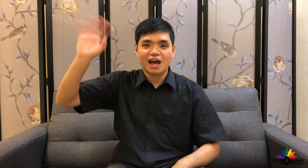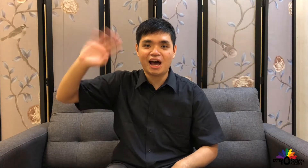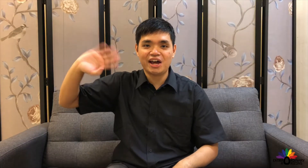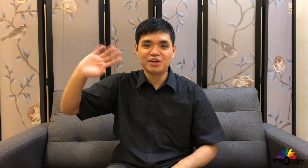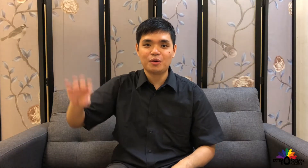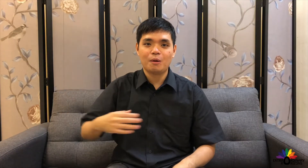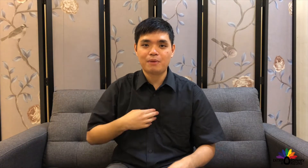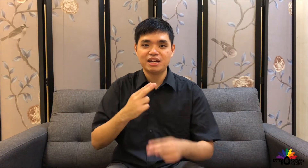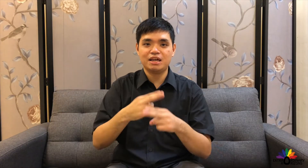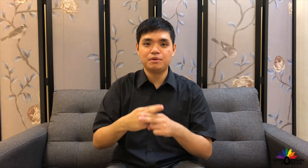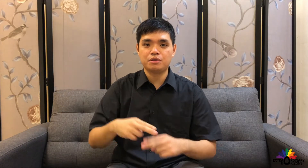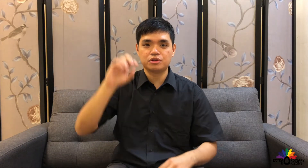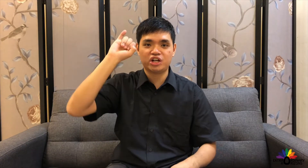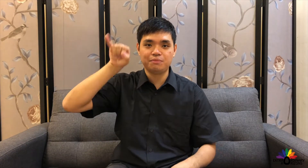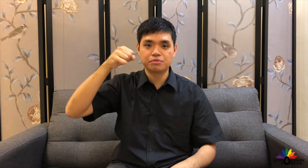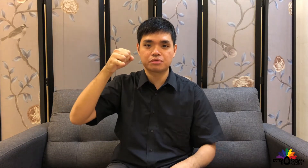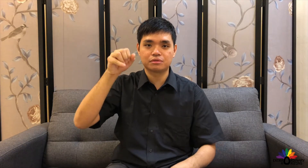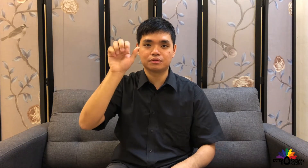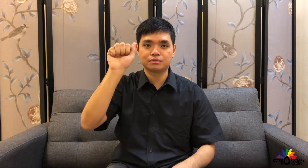Hi, my name is James.